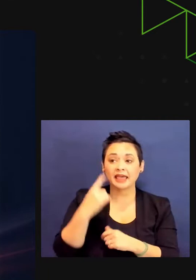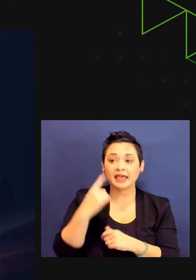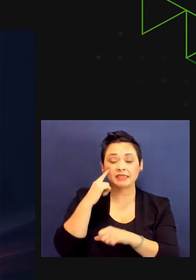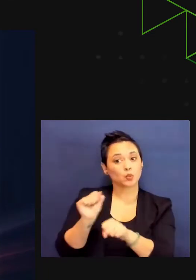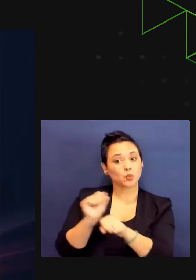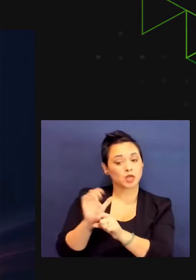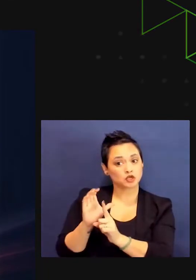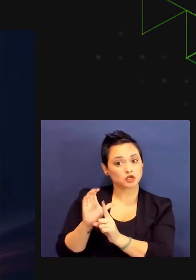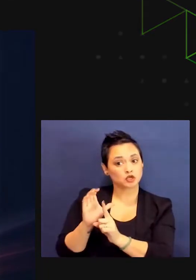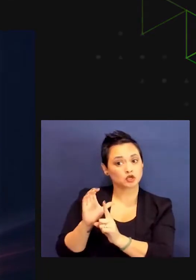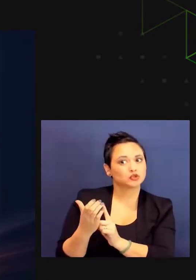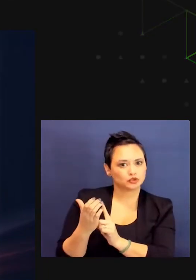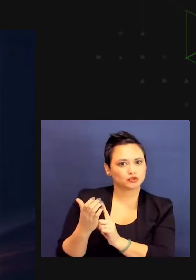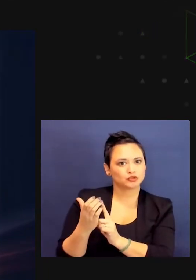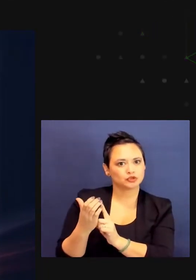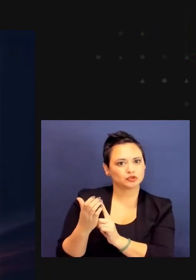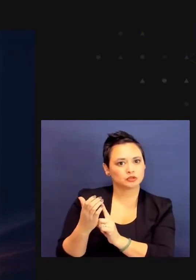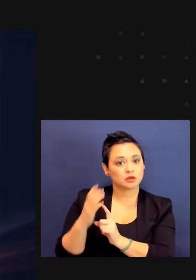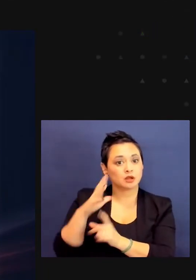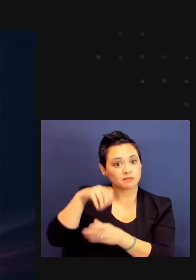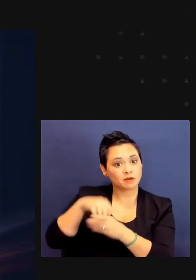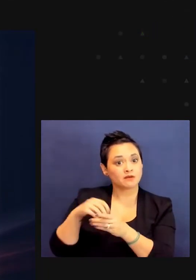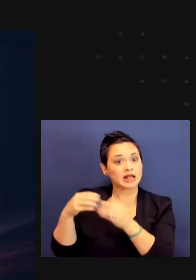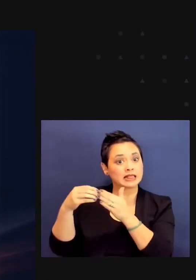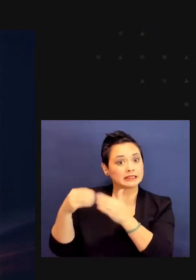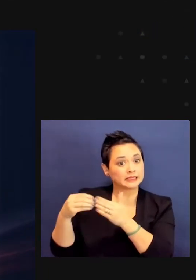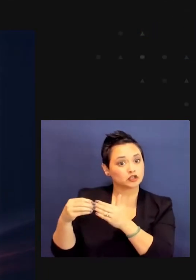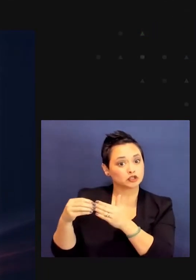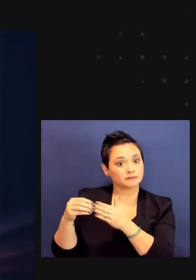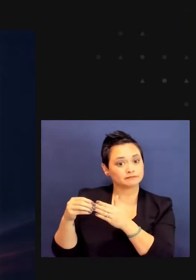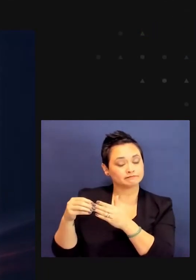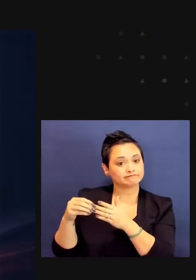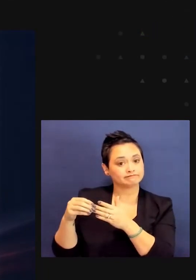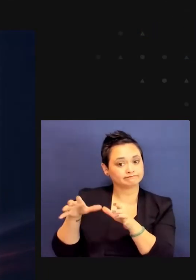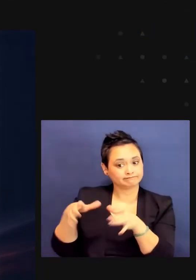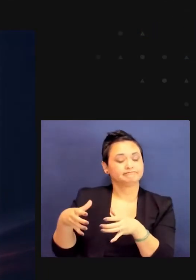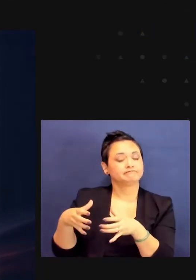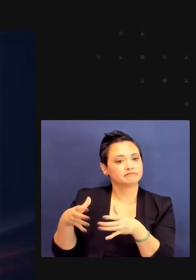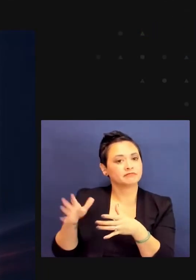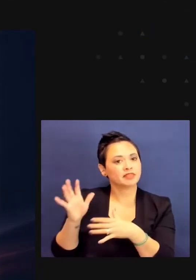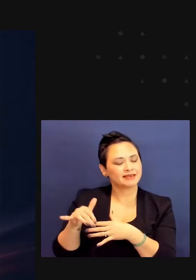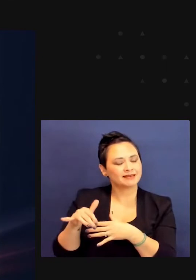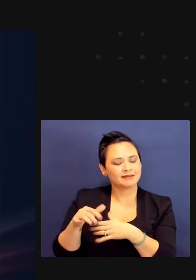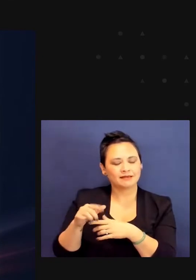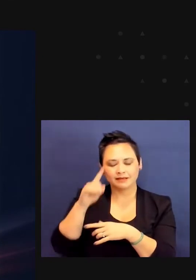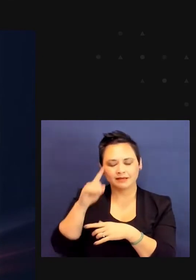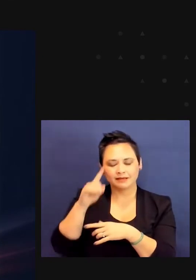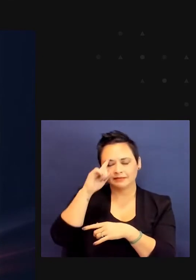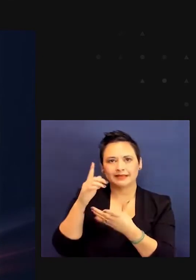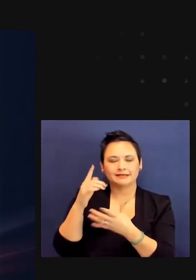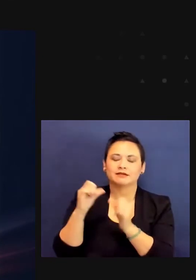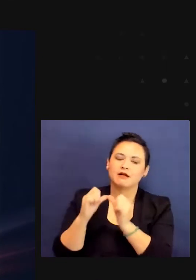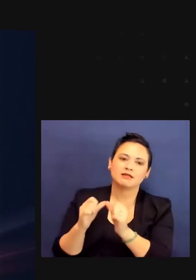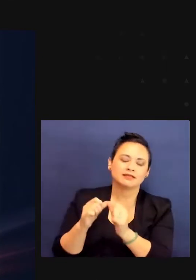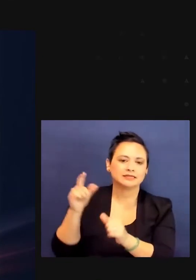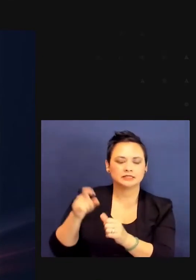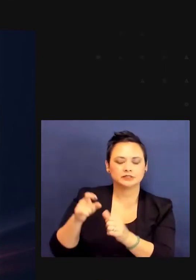your leadership priority is something that you constantly need to work at. It's not something that you just check off and get done